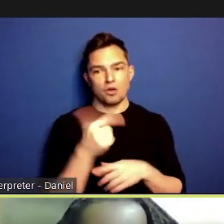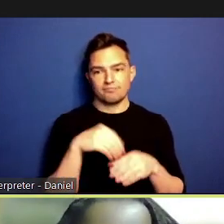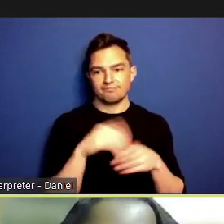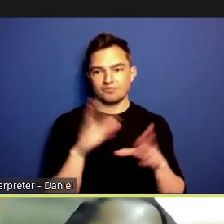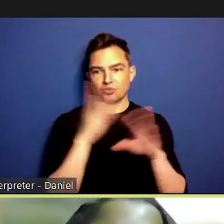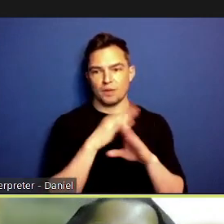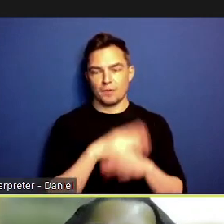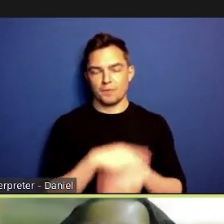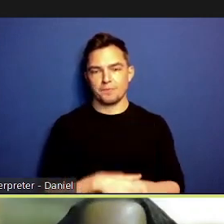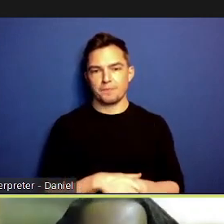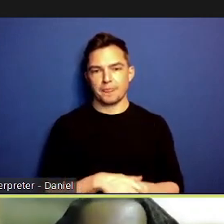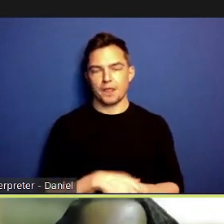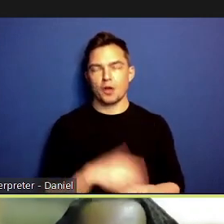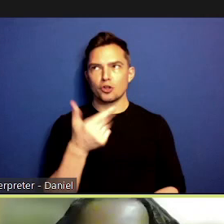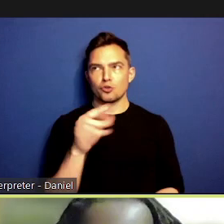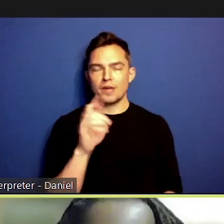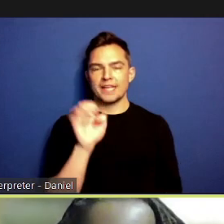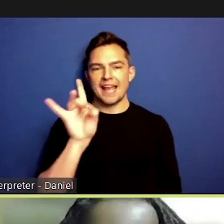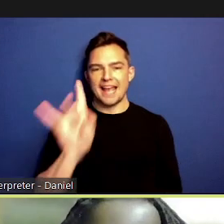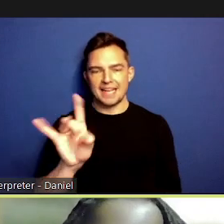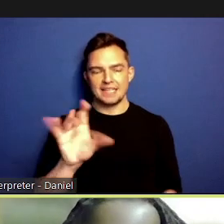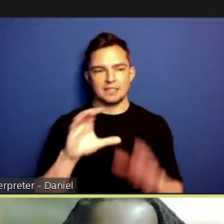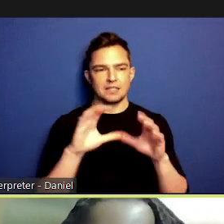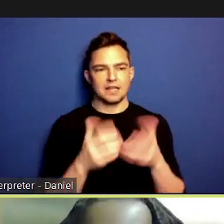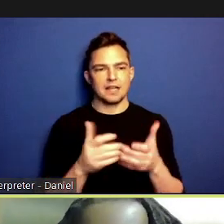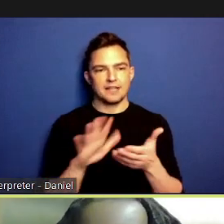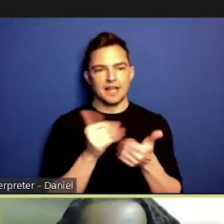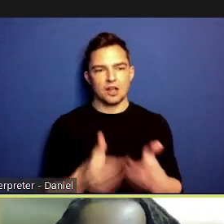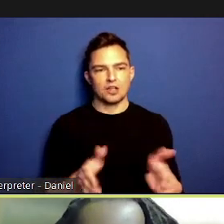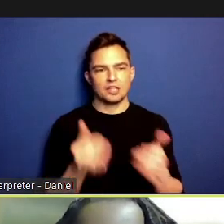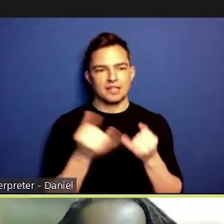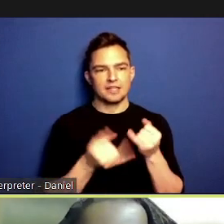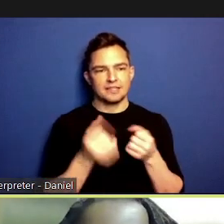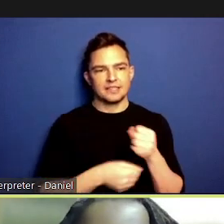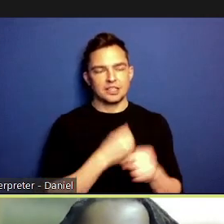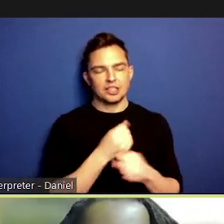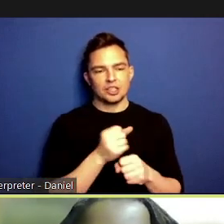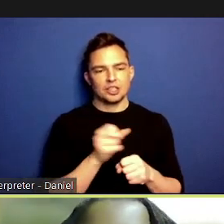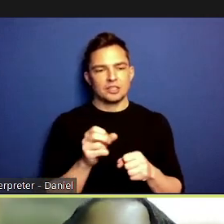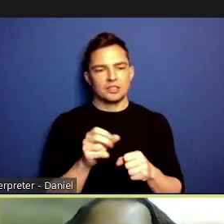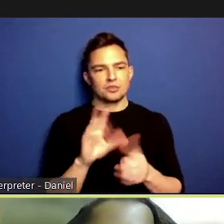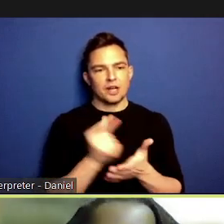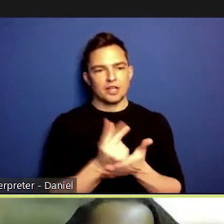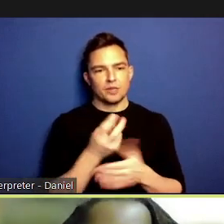Sorry, the grade eight class, lost their end-of-year graduation trip because the majority of the